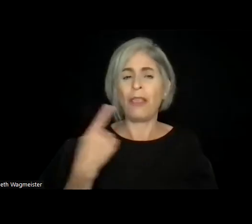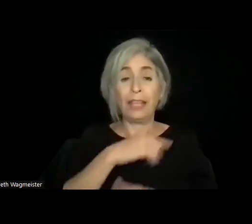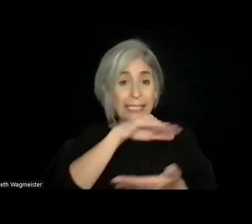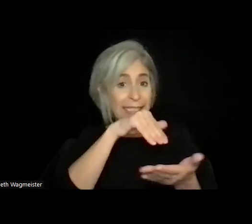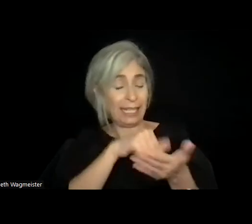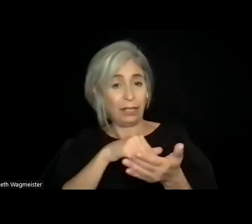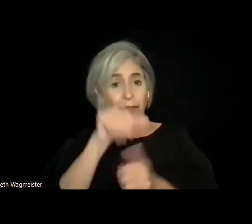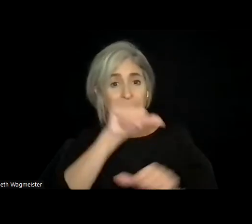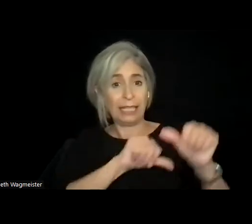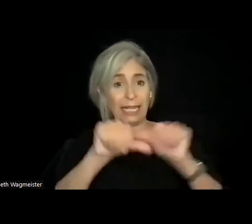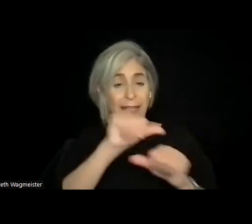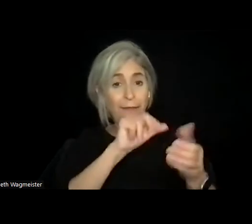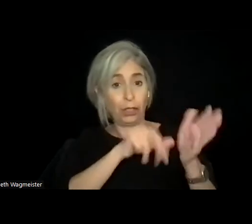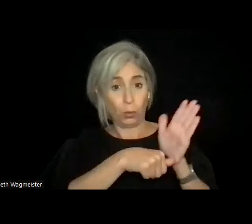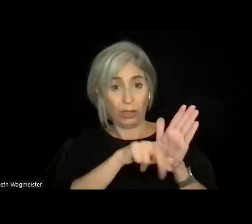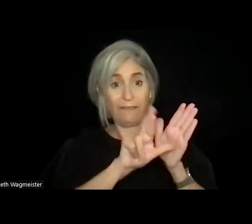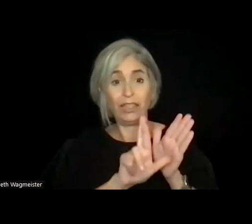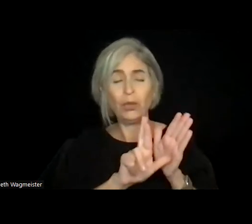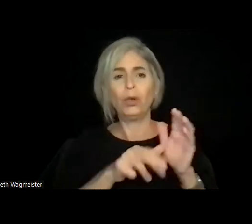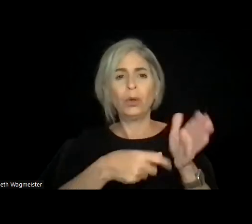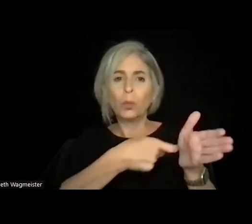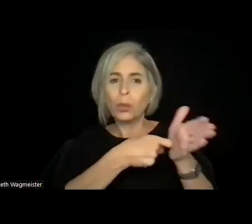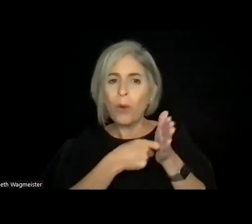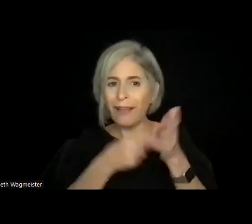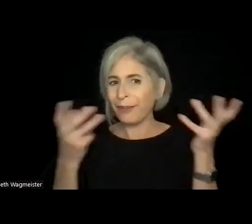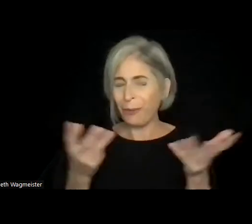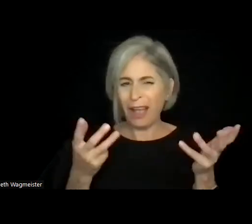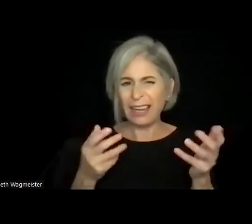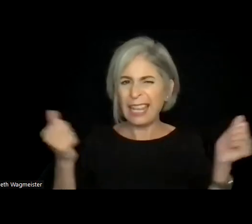. To further highlight this irony,